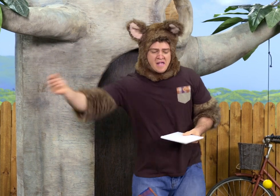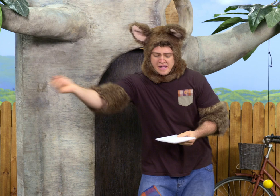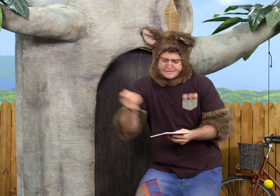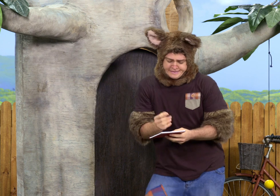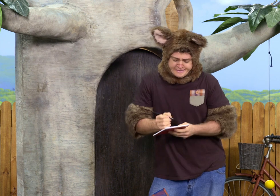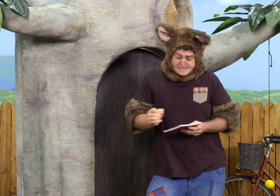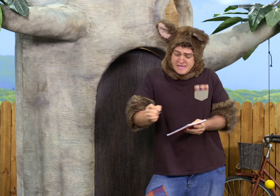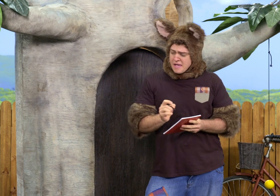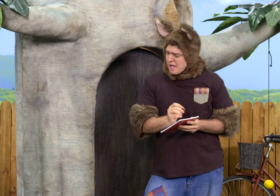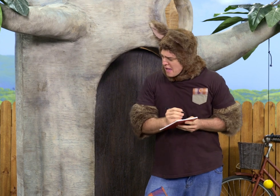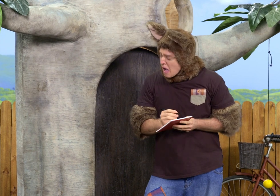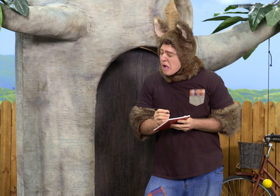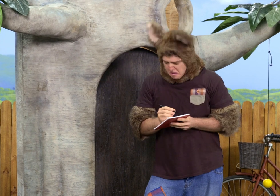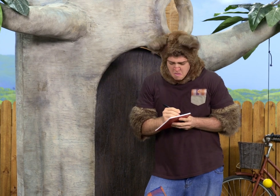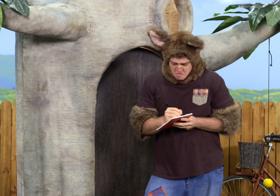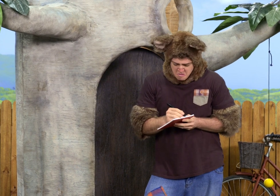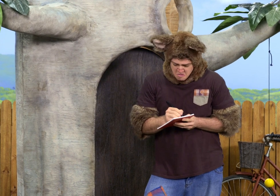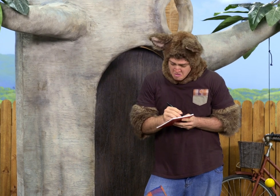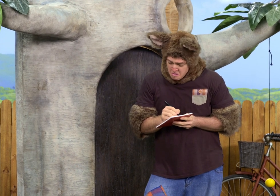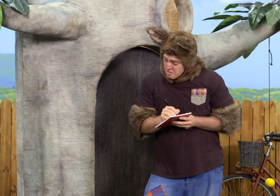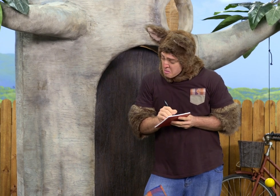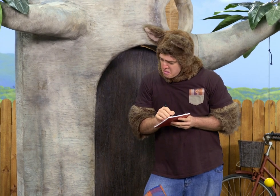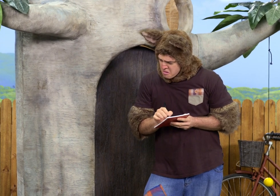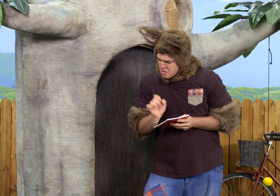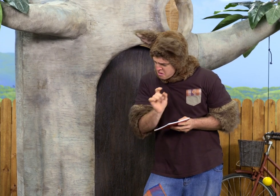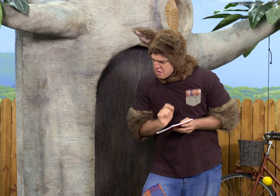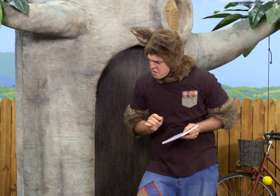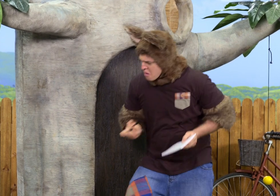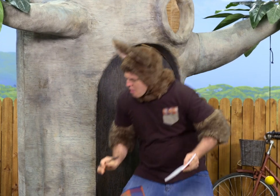Right. (CLEARS THROAT) Mm-hm. Mm-hm.